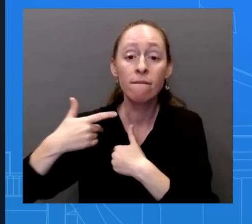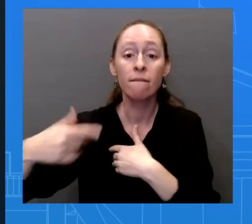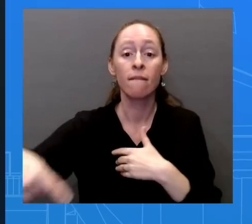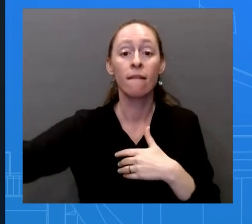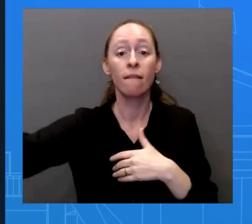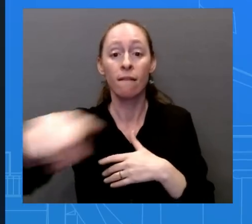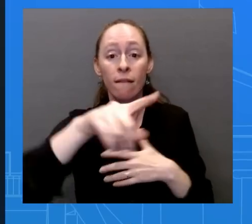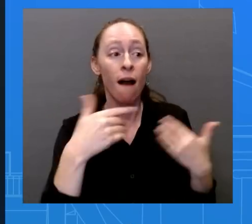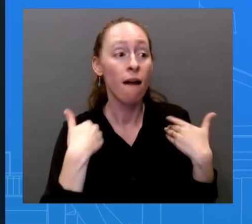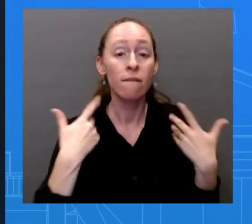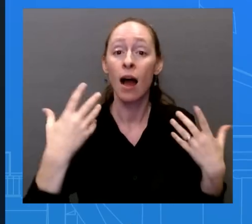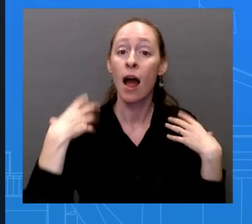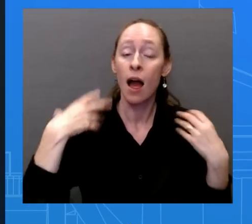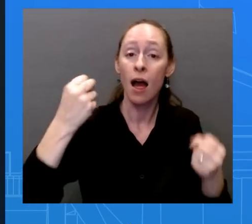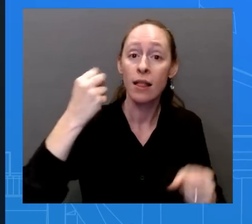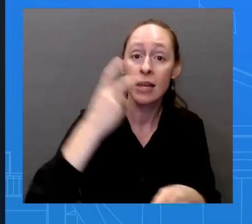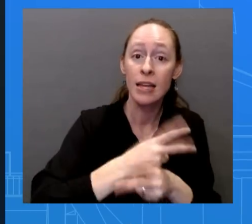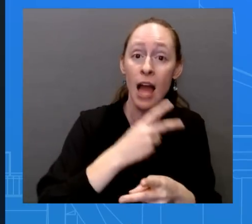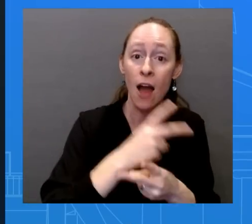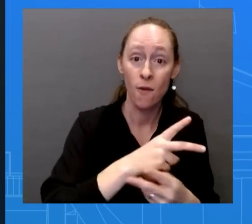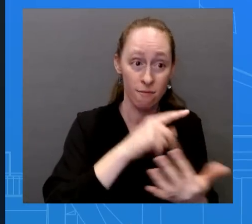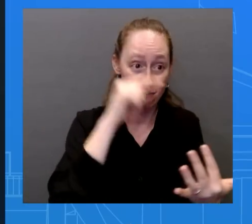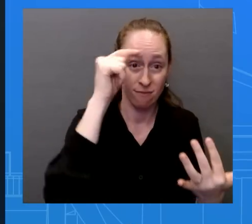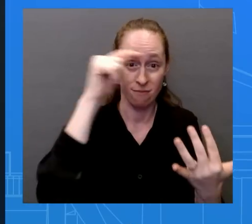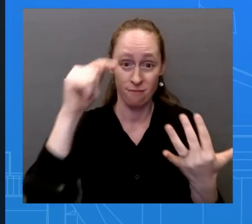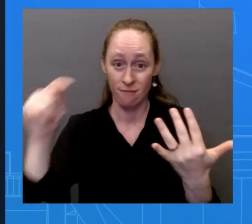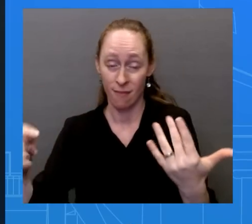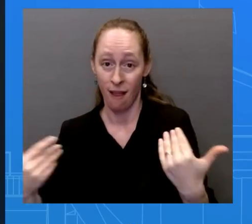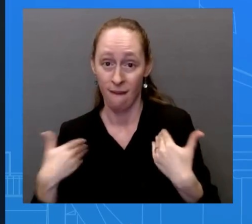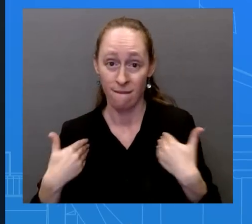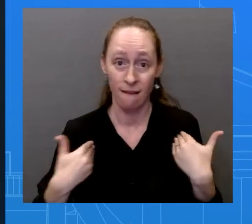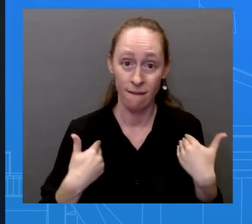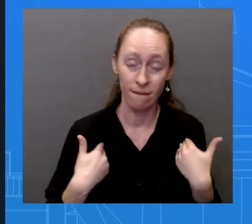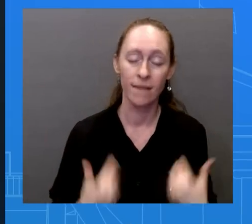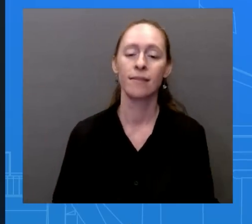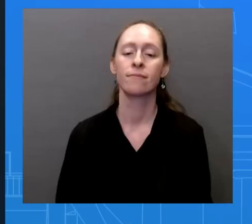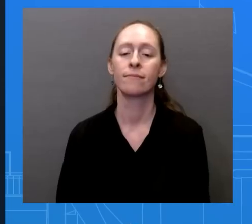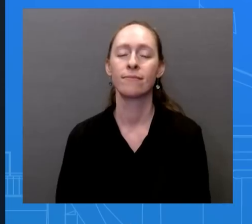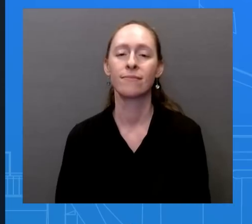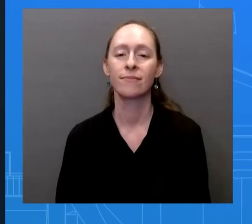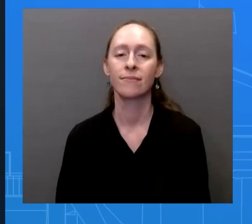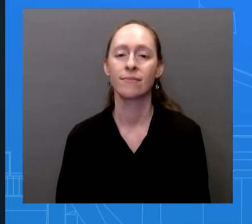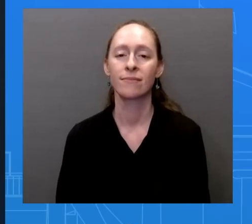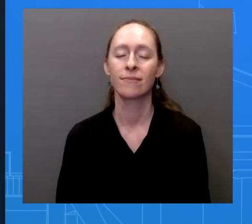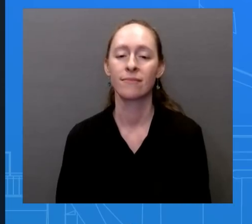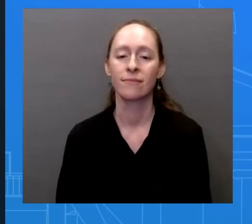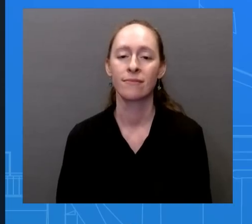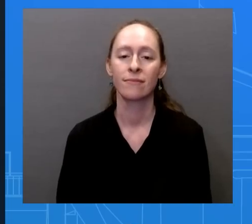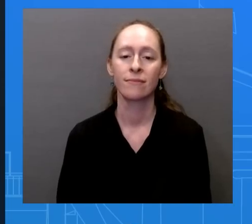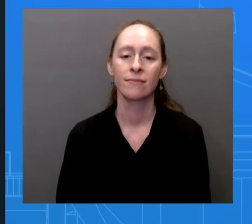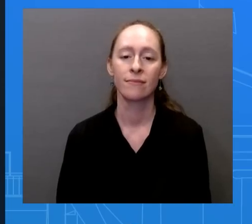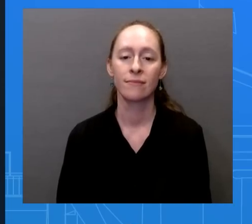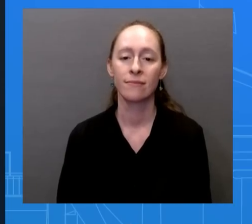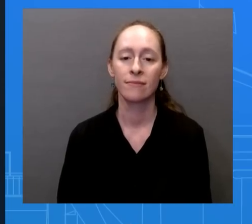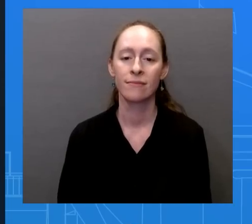the scourge of gender-based violence wherever it occurs. President Biden and Vice President Harris